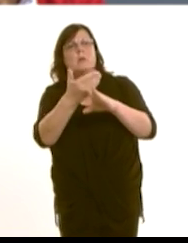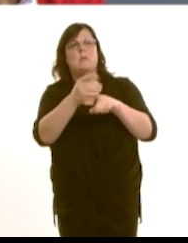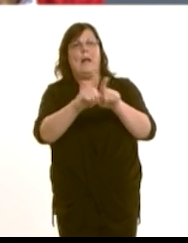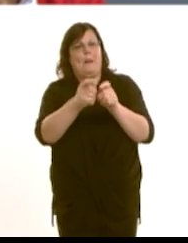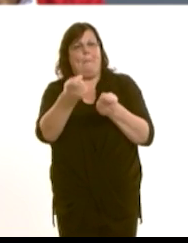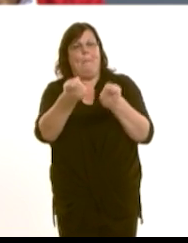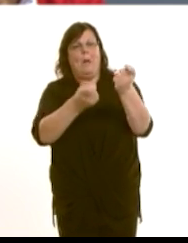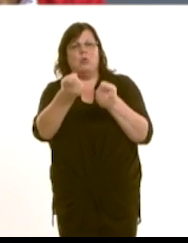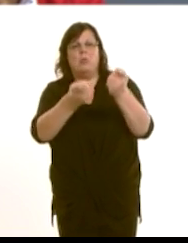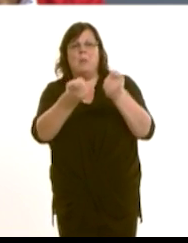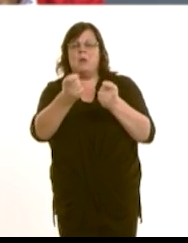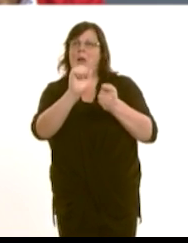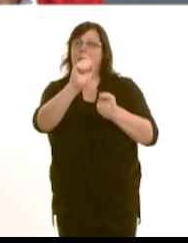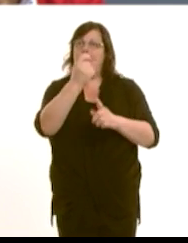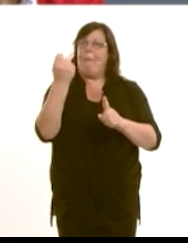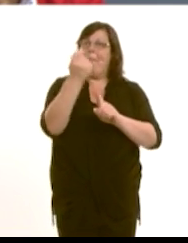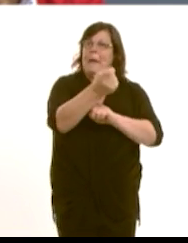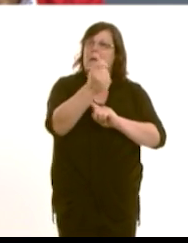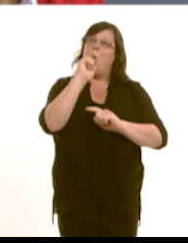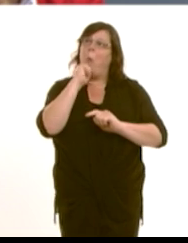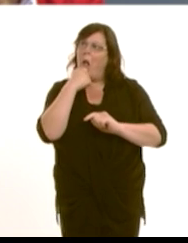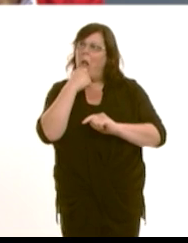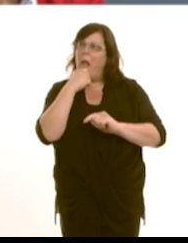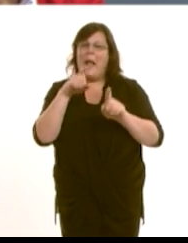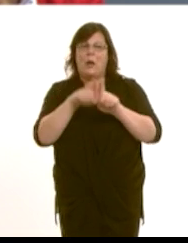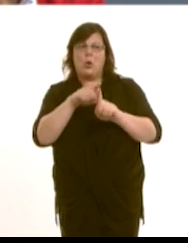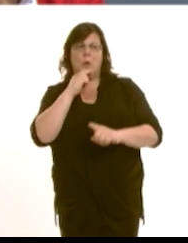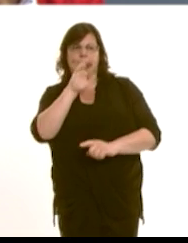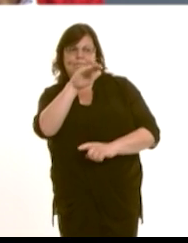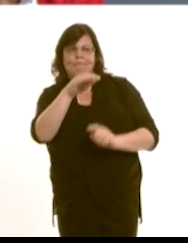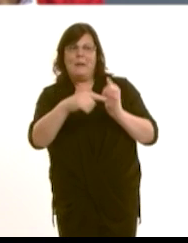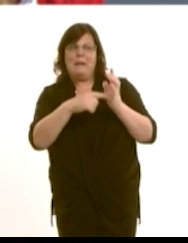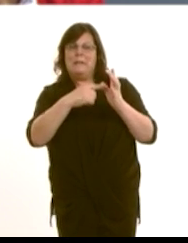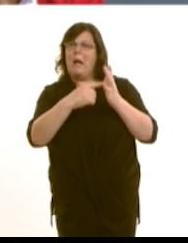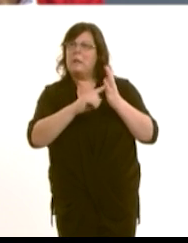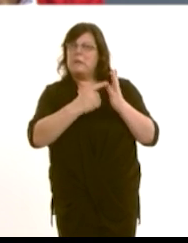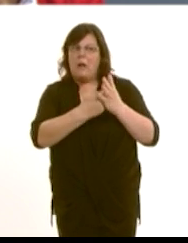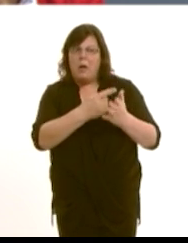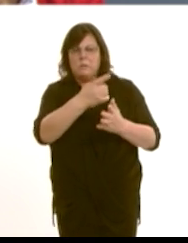buy-out bid, and that youíll press on Tata the importance of retaining the secondment